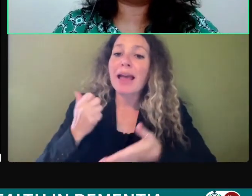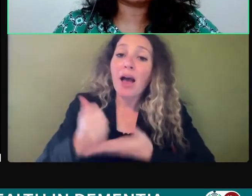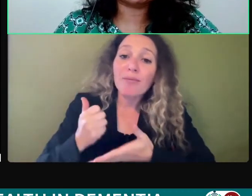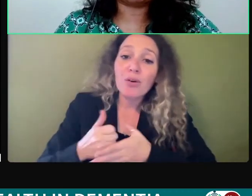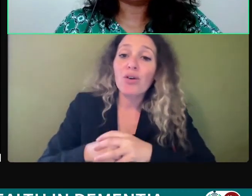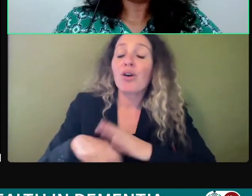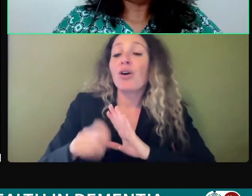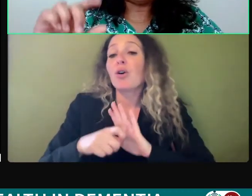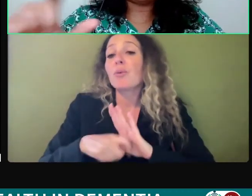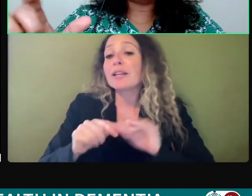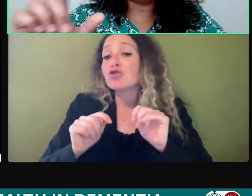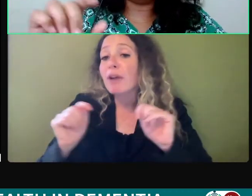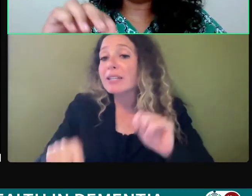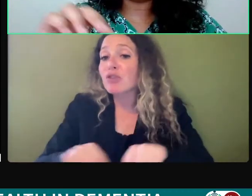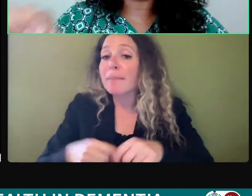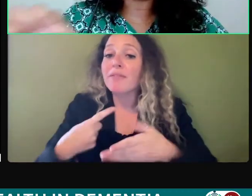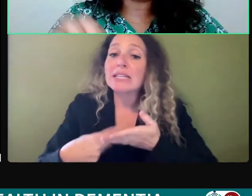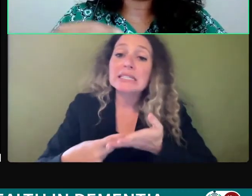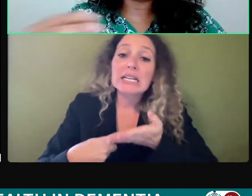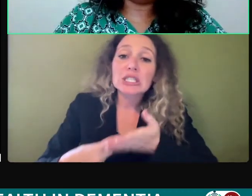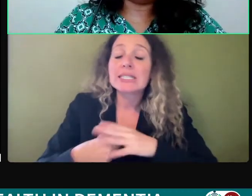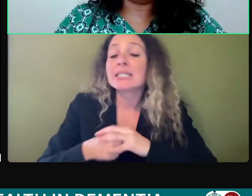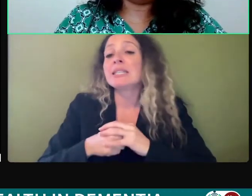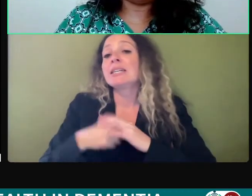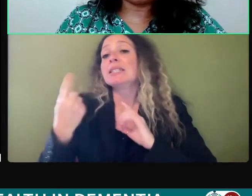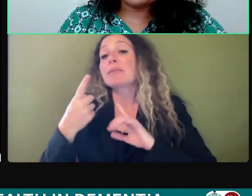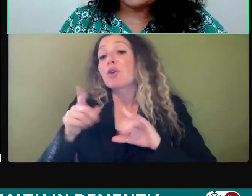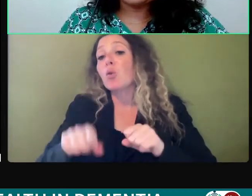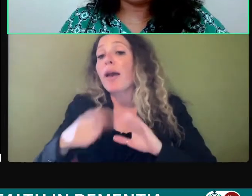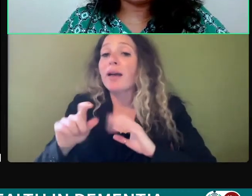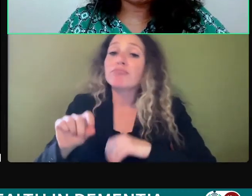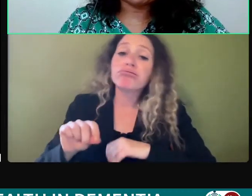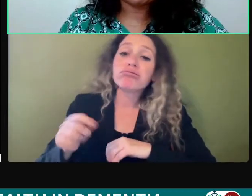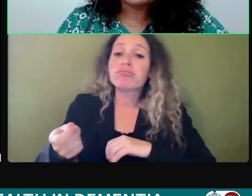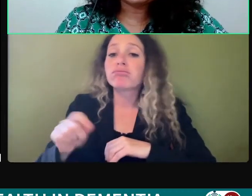discussion and something that you could turn on or off depending on the needs of that individual. The